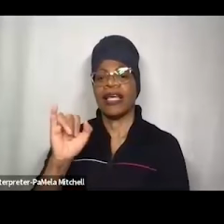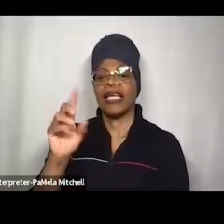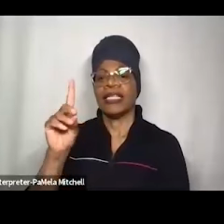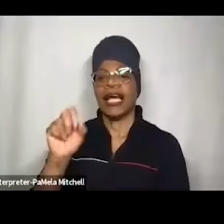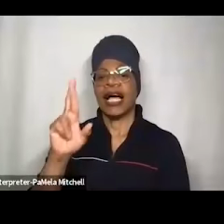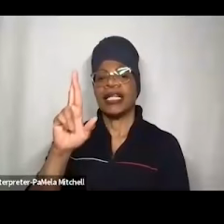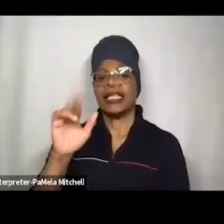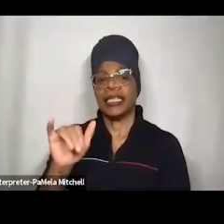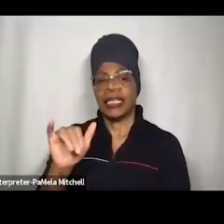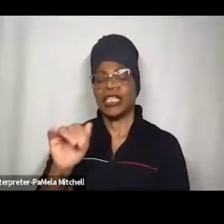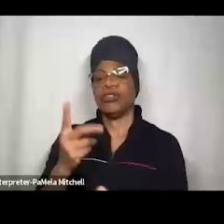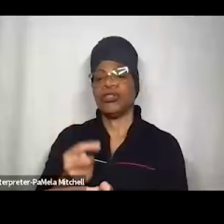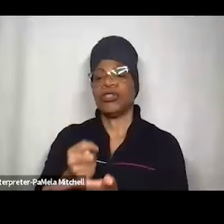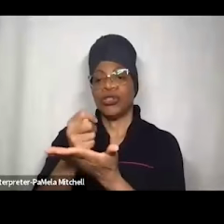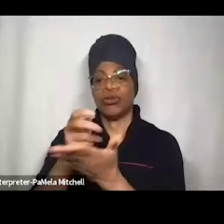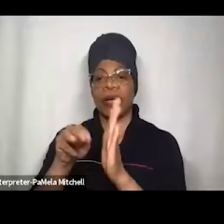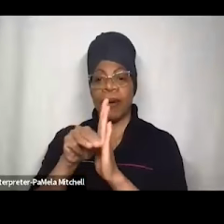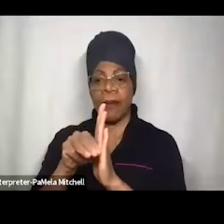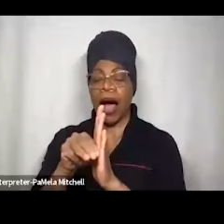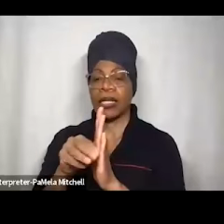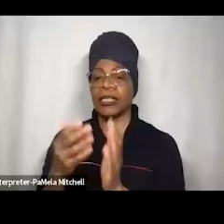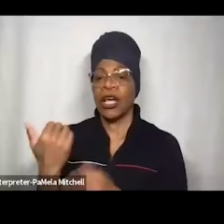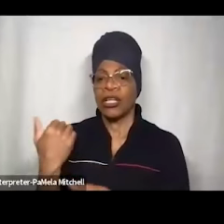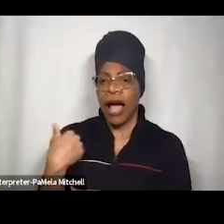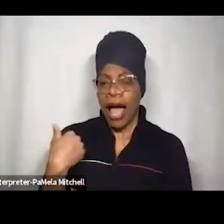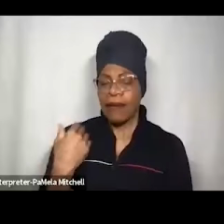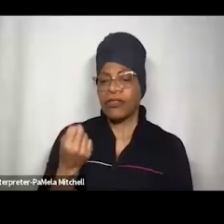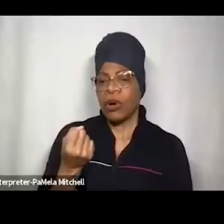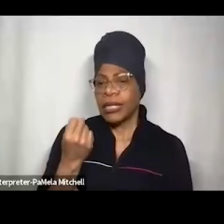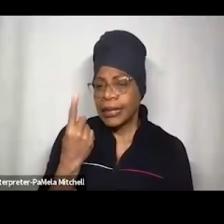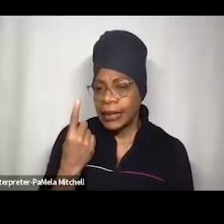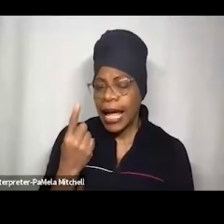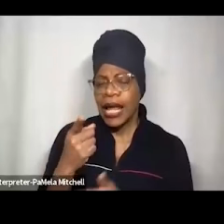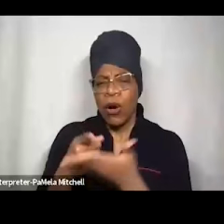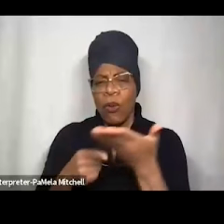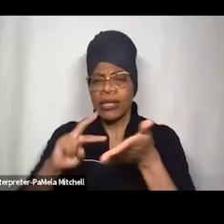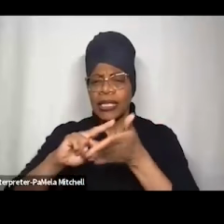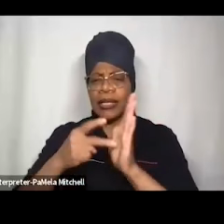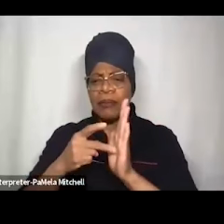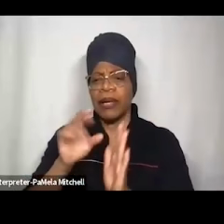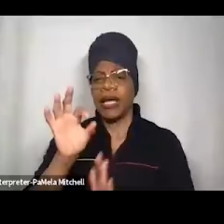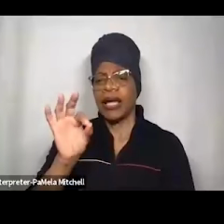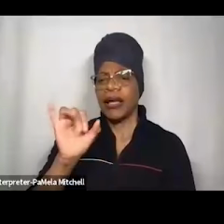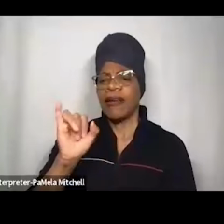don't really have time to get into the weeds and understanding what does fidelity mean, what does it mean for us to have fidelity to a model?